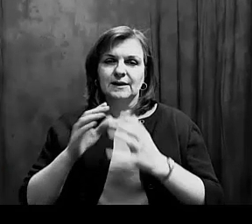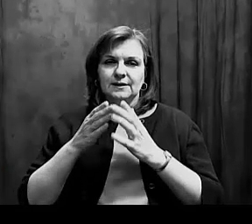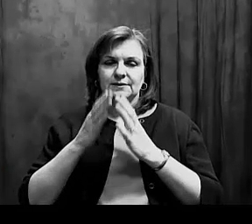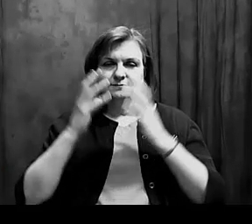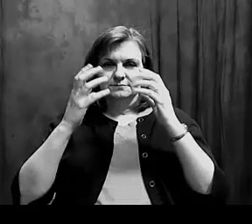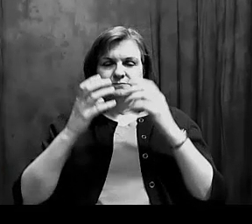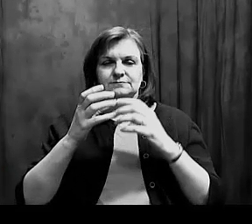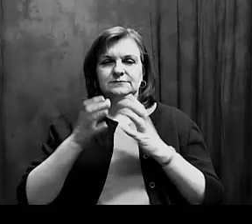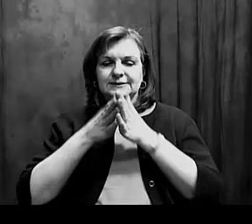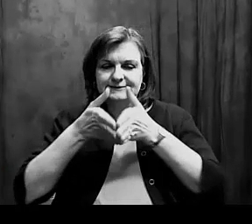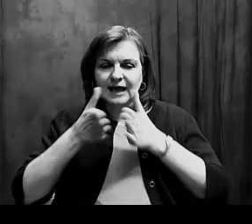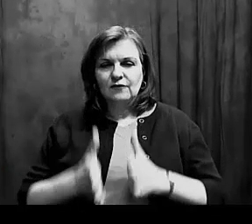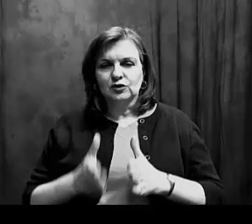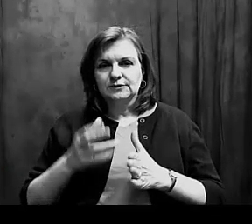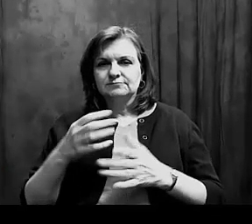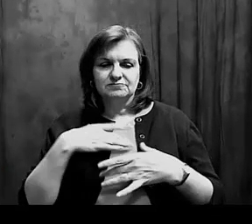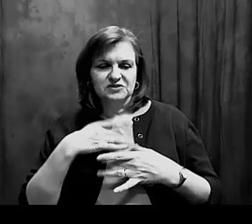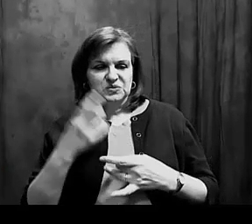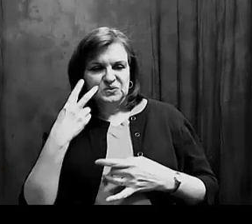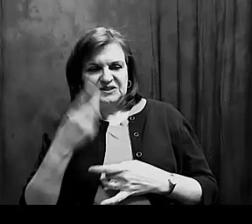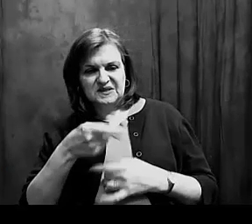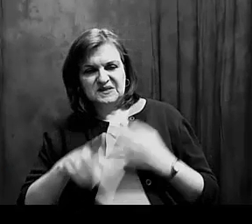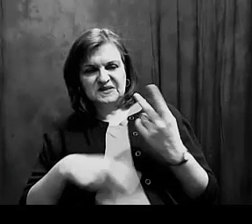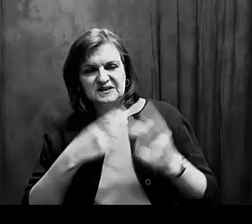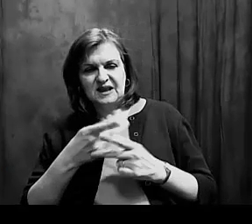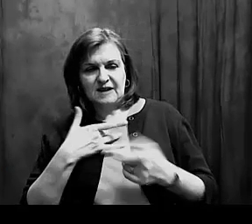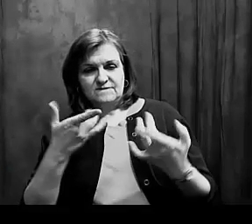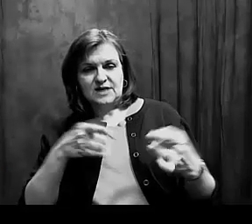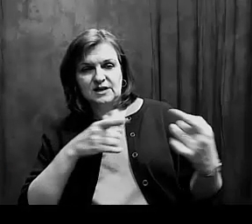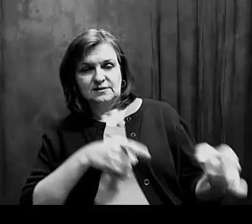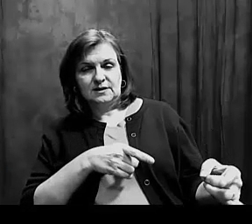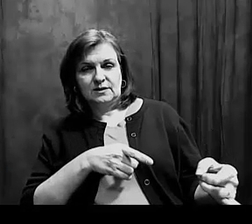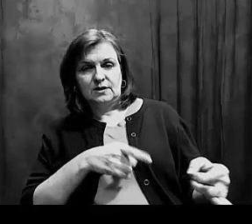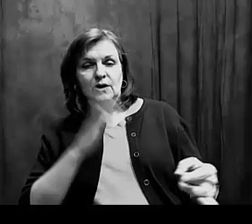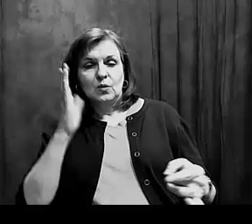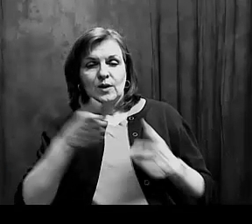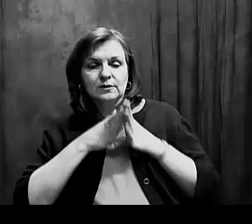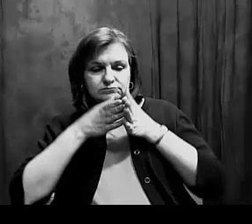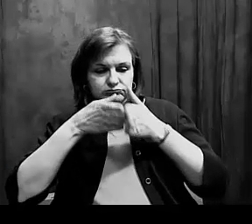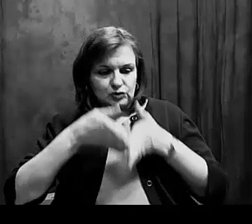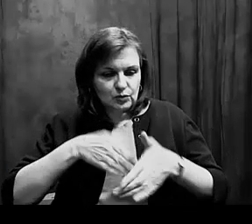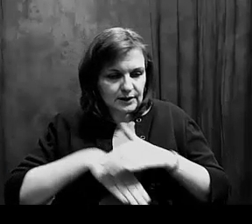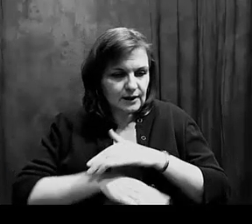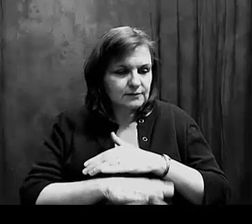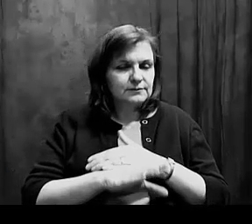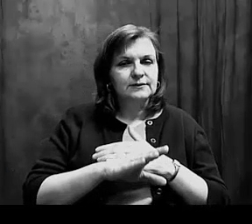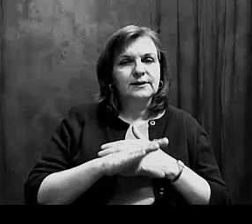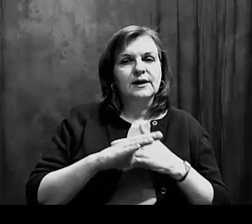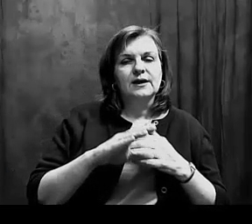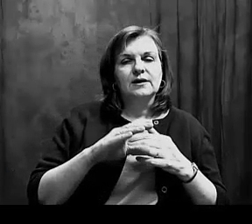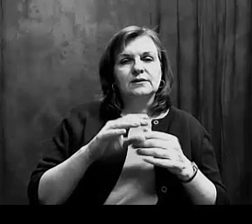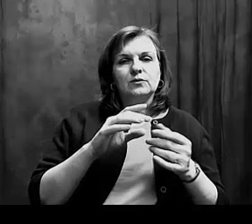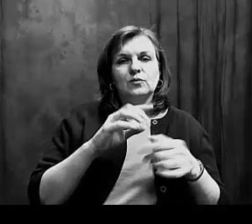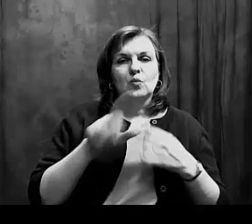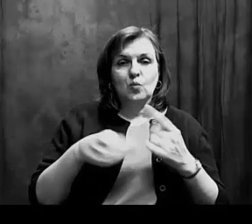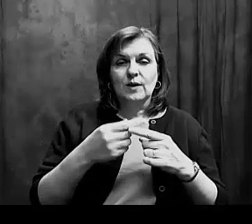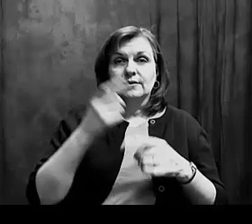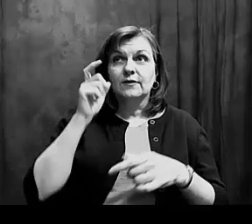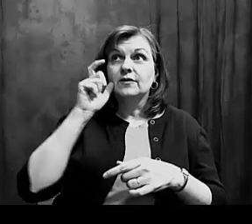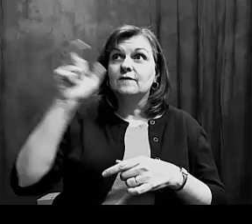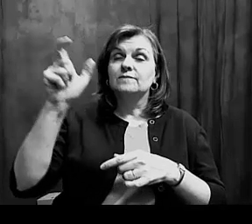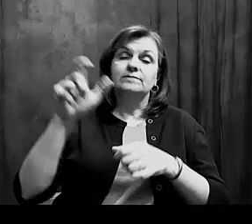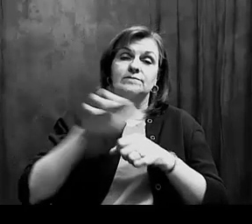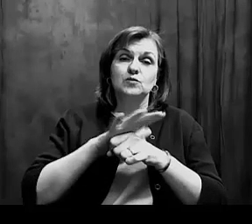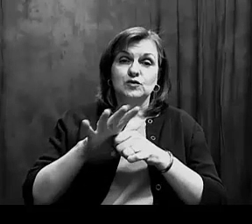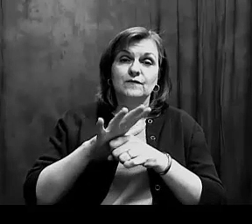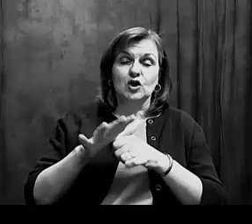many divers are interested in seeing these kinds of events an will go down [dive] in particular associate with full moon cycles